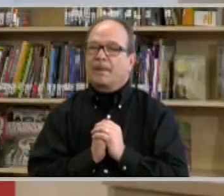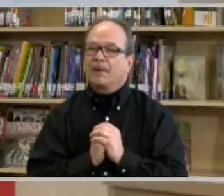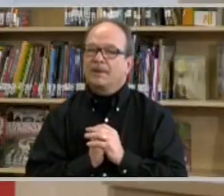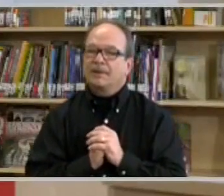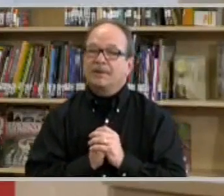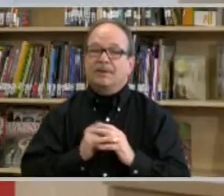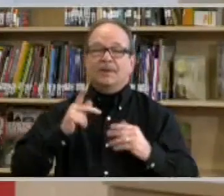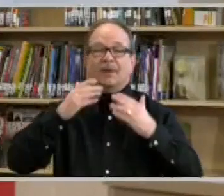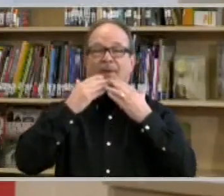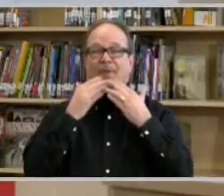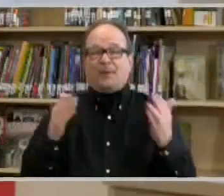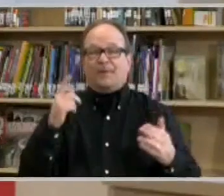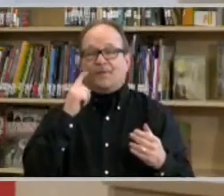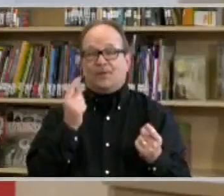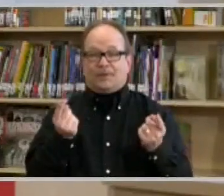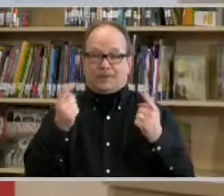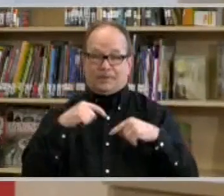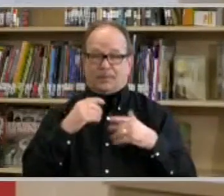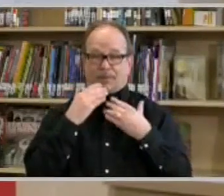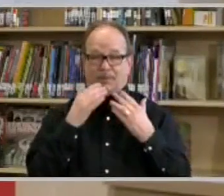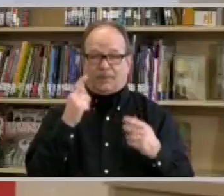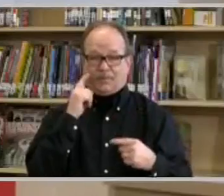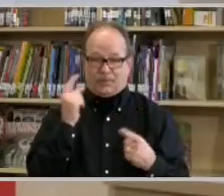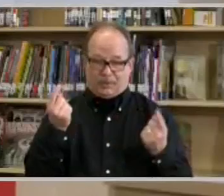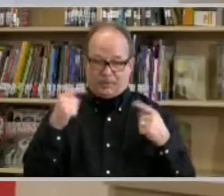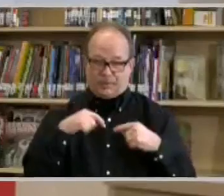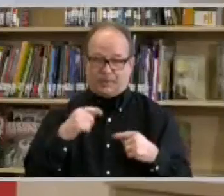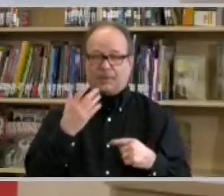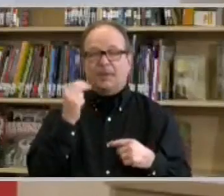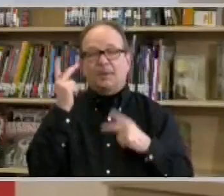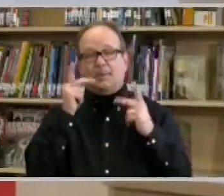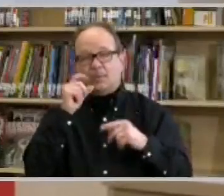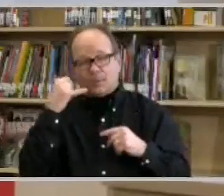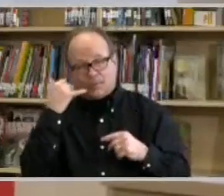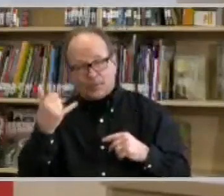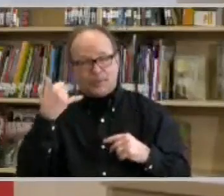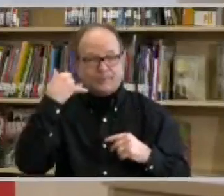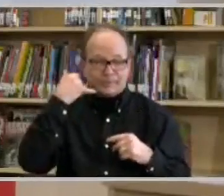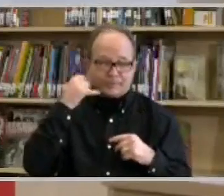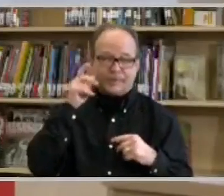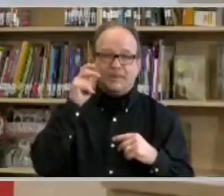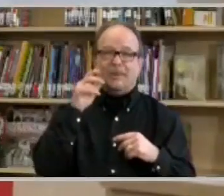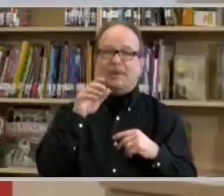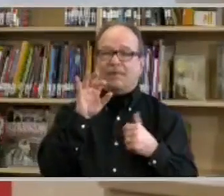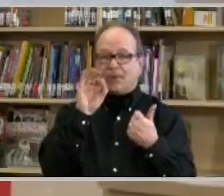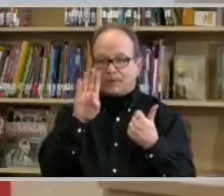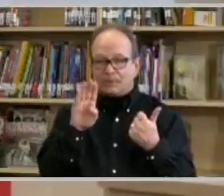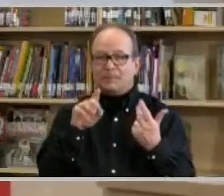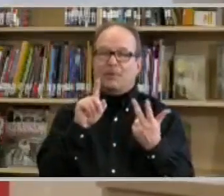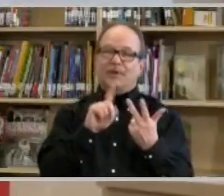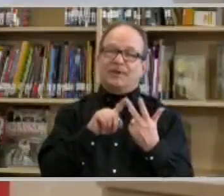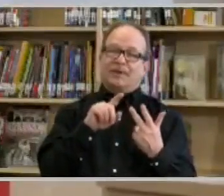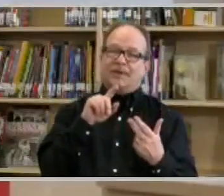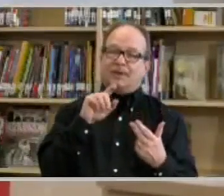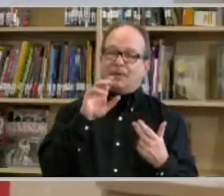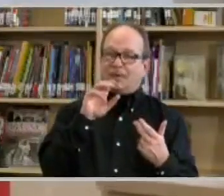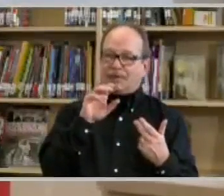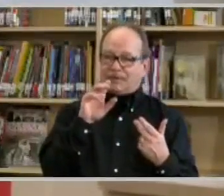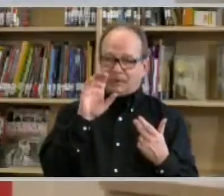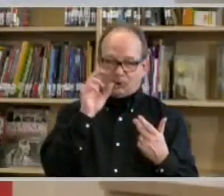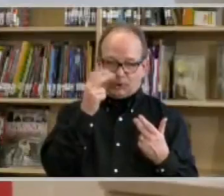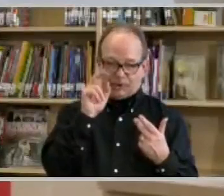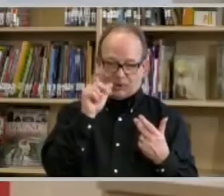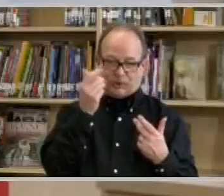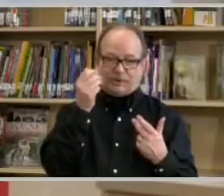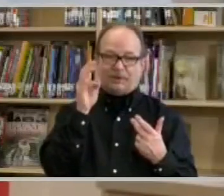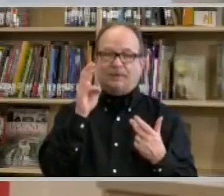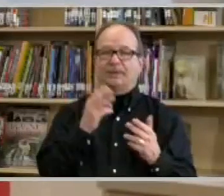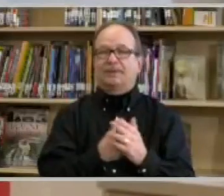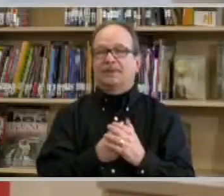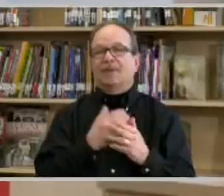SO I WANT TO THANK EVERYBODY WHO